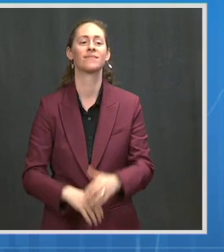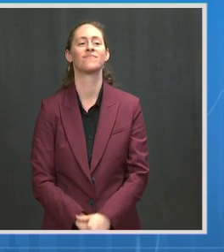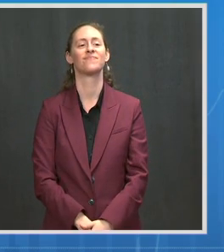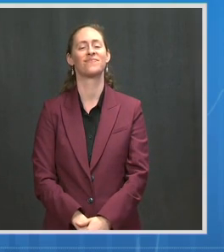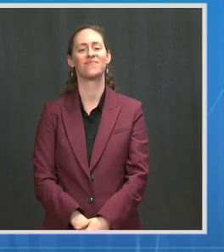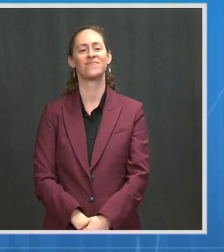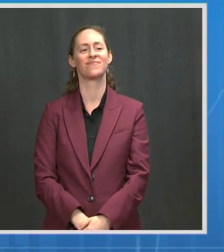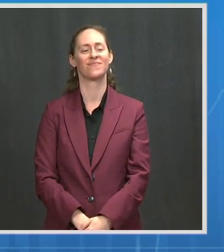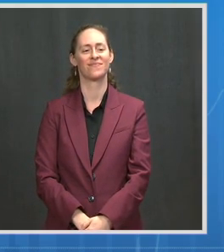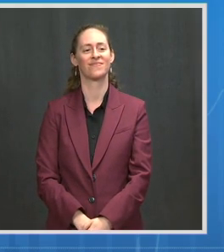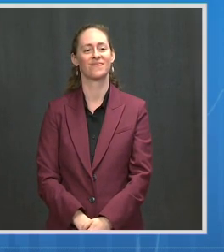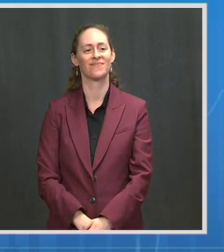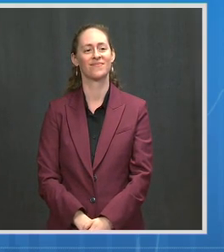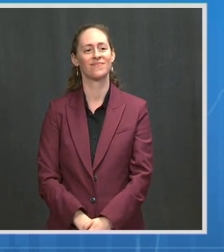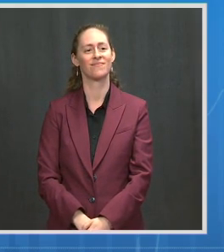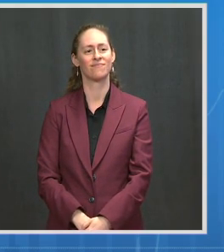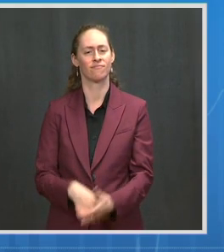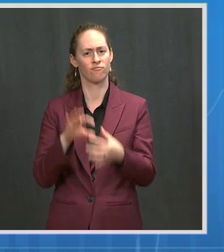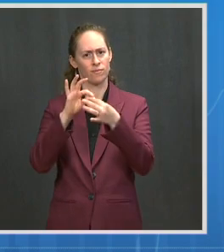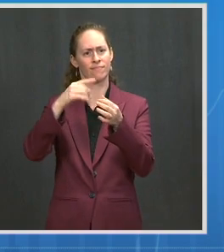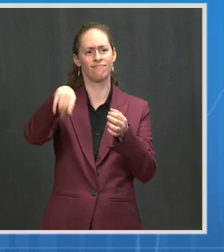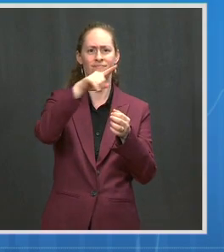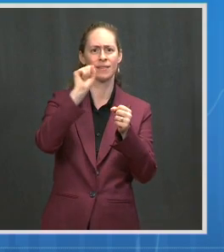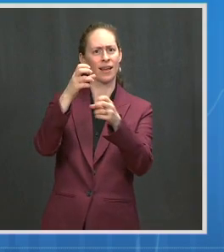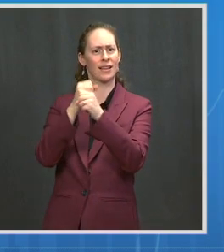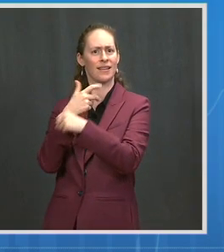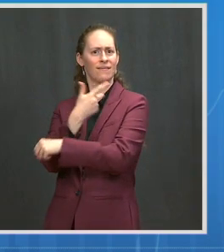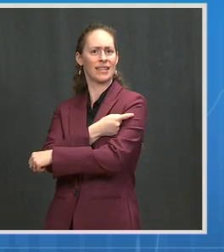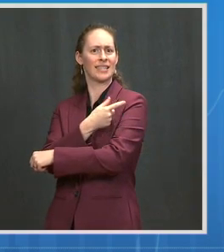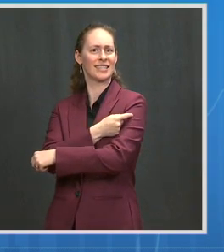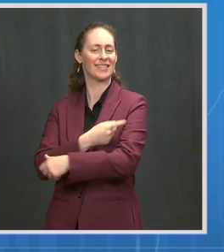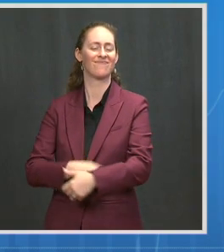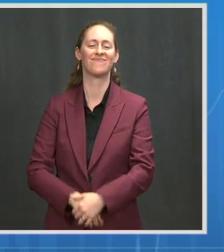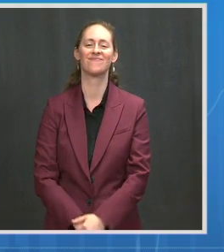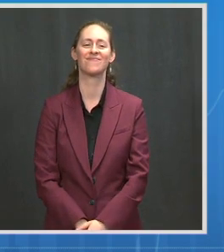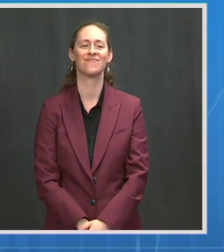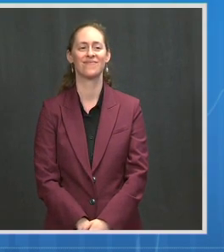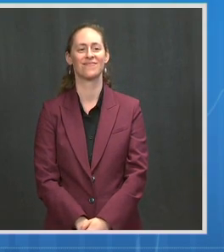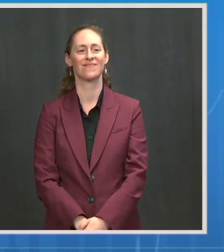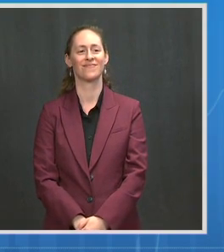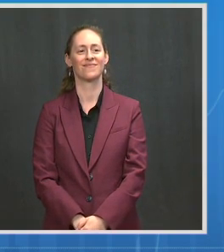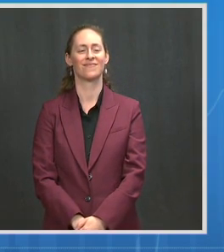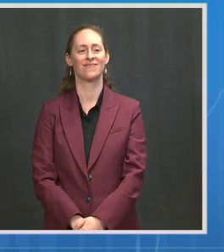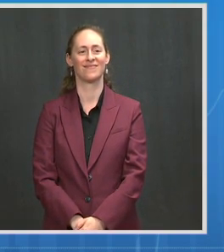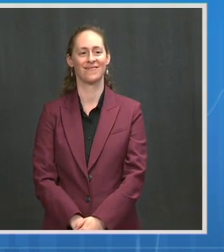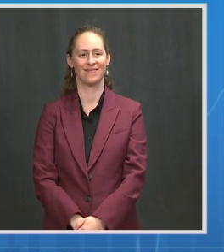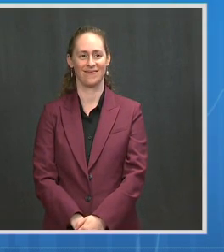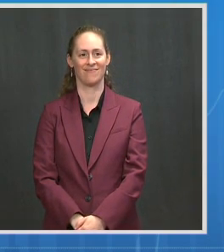about how full of opportunity this season is for them. It's May. And for young people,